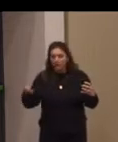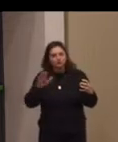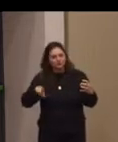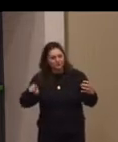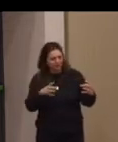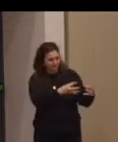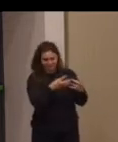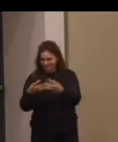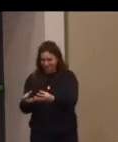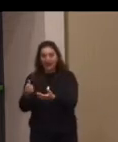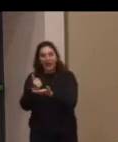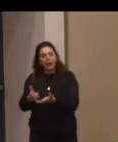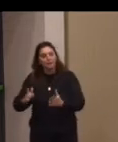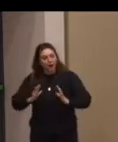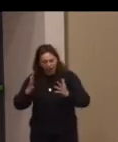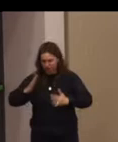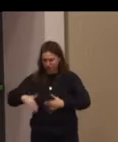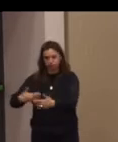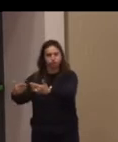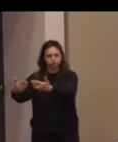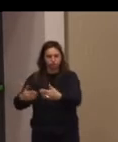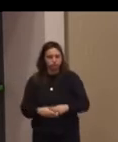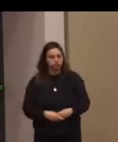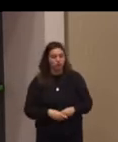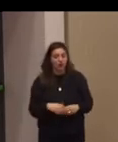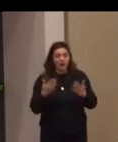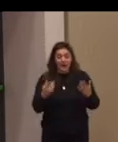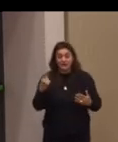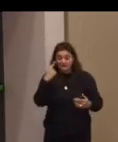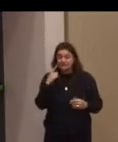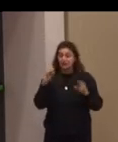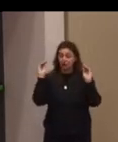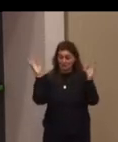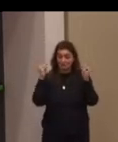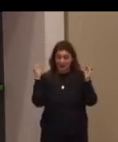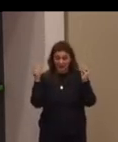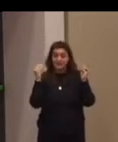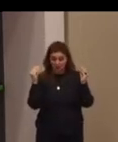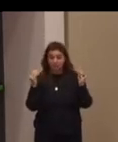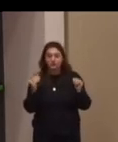in humanitarian contexts around access to AT are firstly the pressure on health systems,